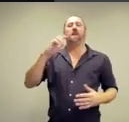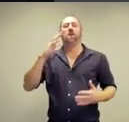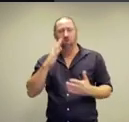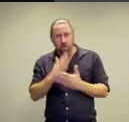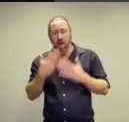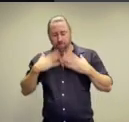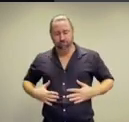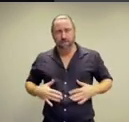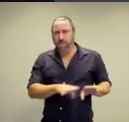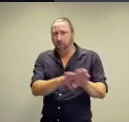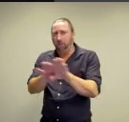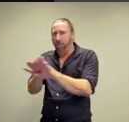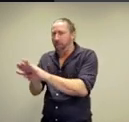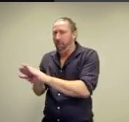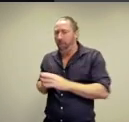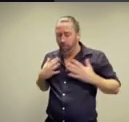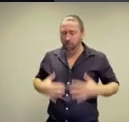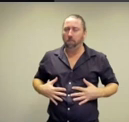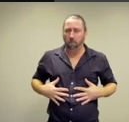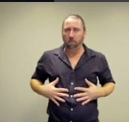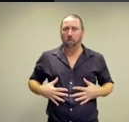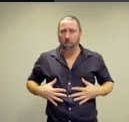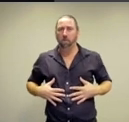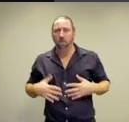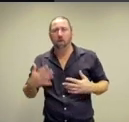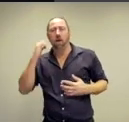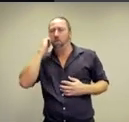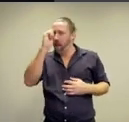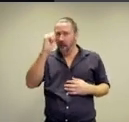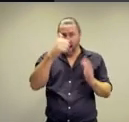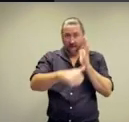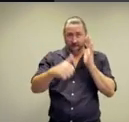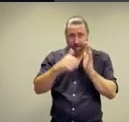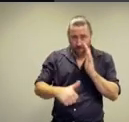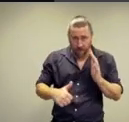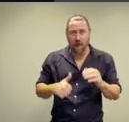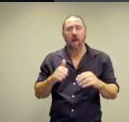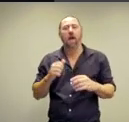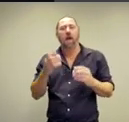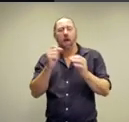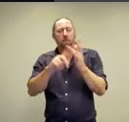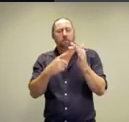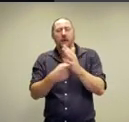aesthetically consistent and their uniform consisted, sorry consisted, of a black leather